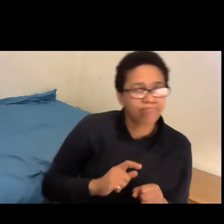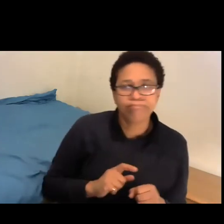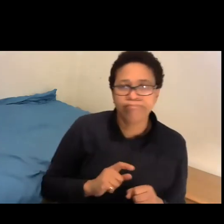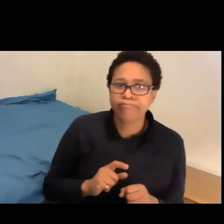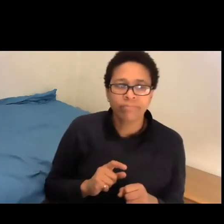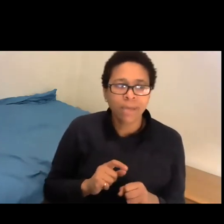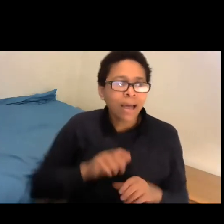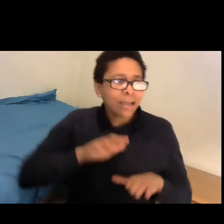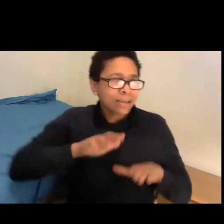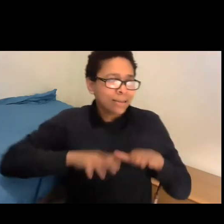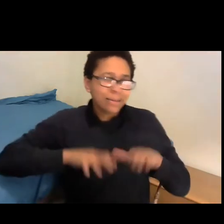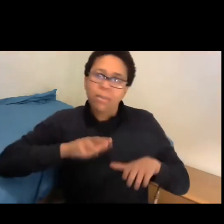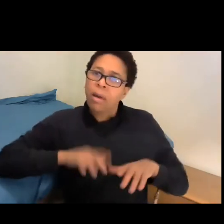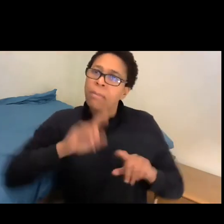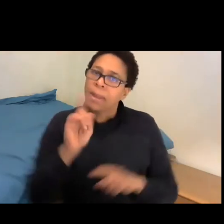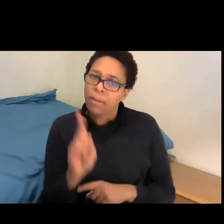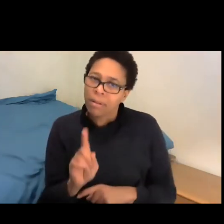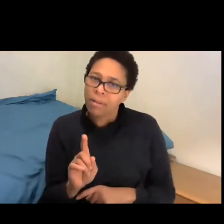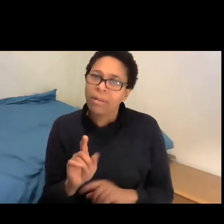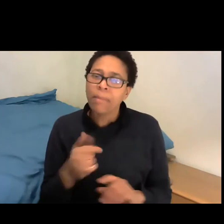been talking for a while, so I won't spend a lot of time on